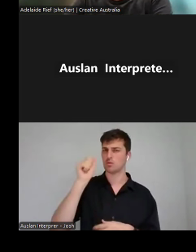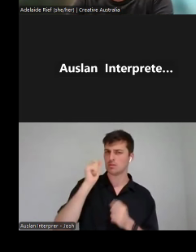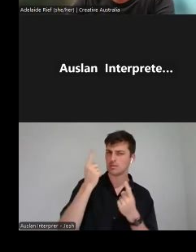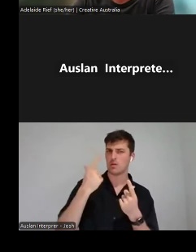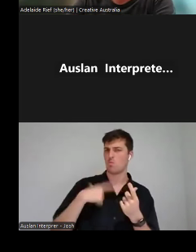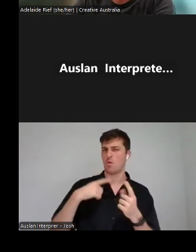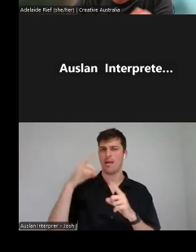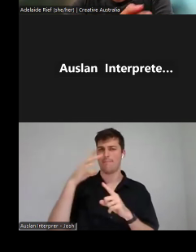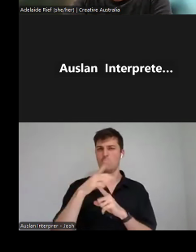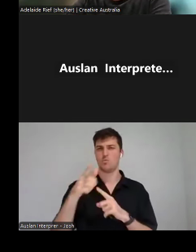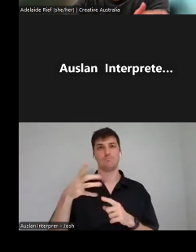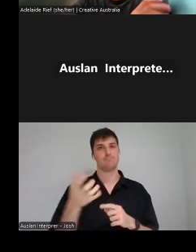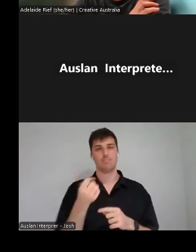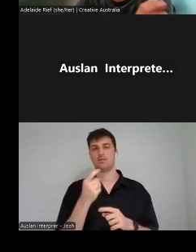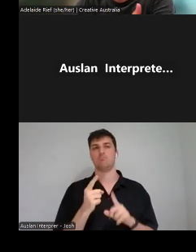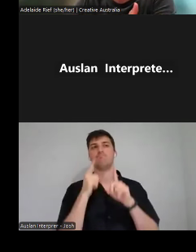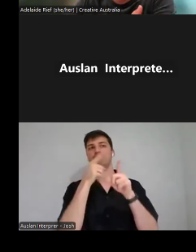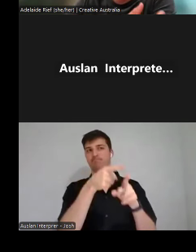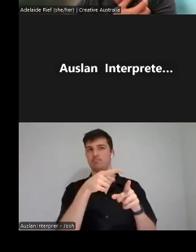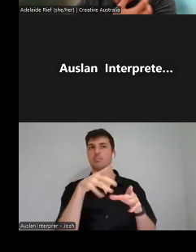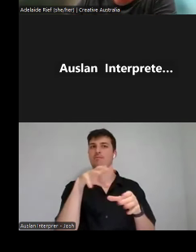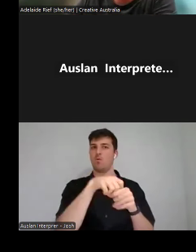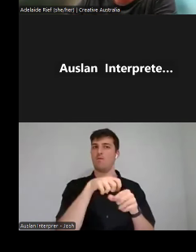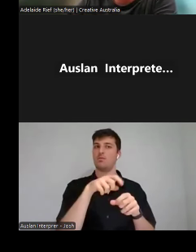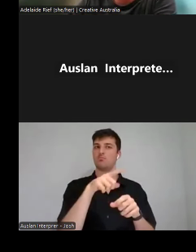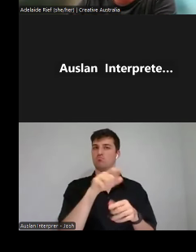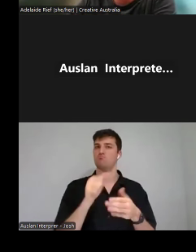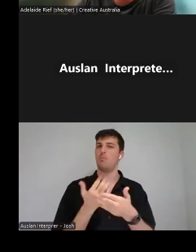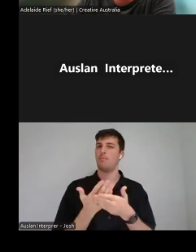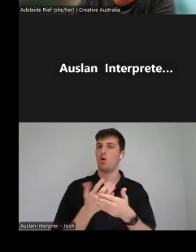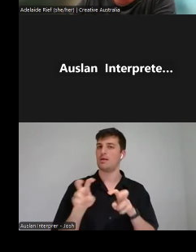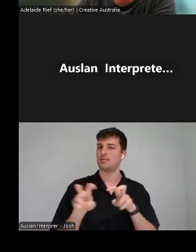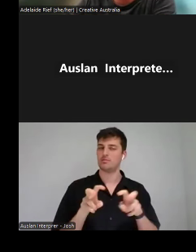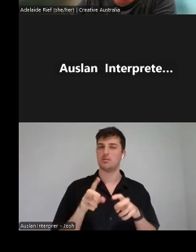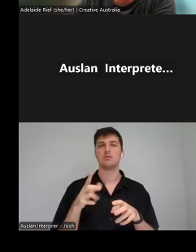proposed activities. Why is it important that you have the opportunity to develop the skills